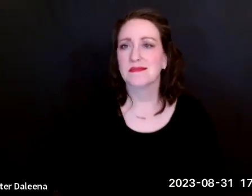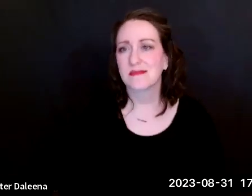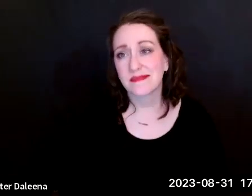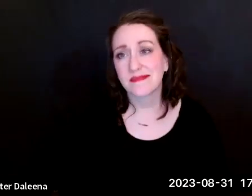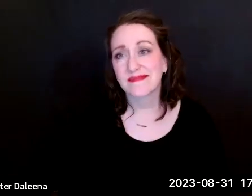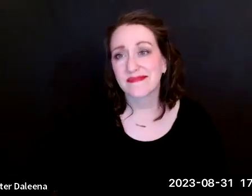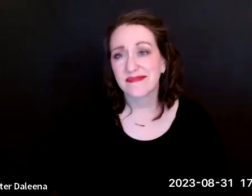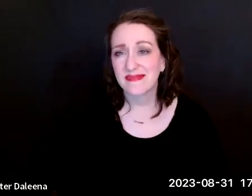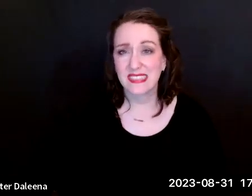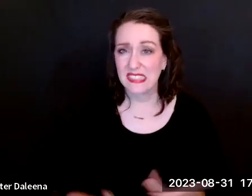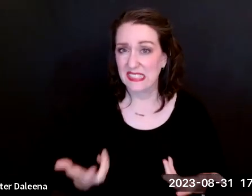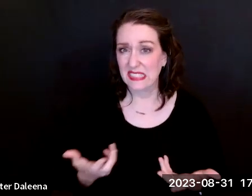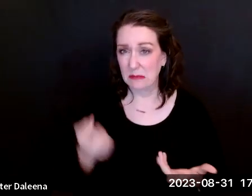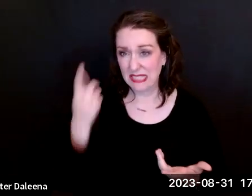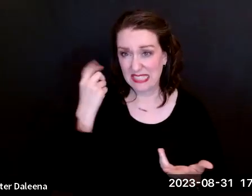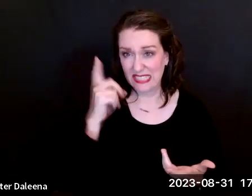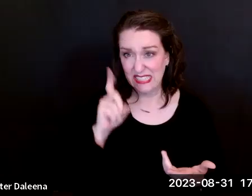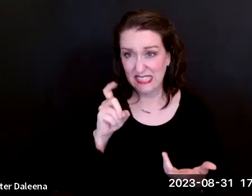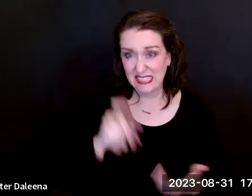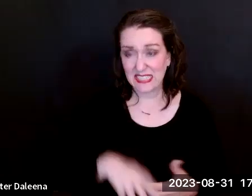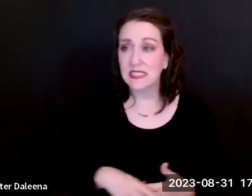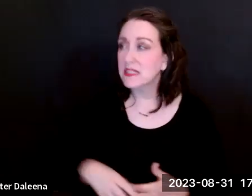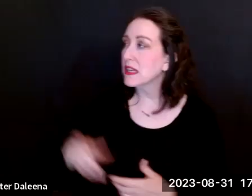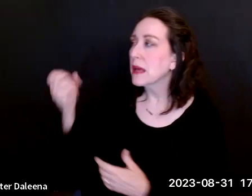am I does it make sense that does make sense